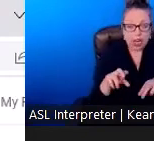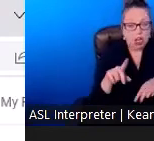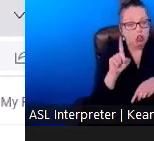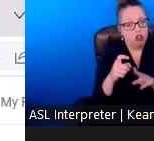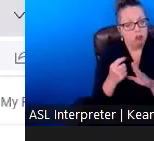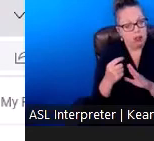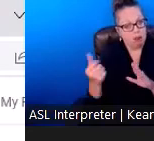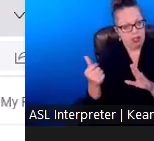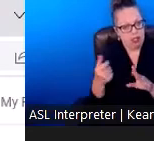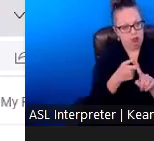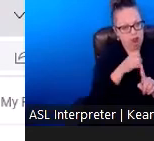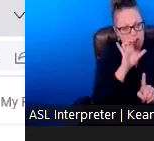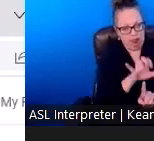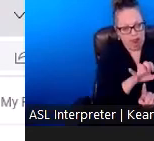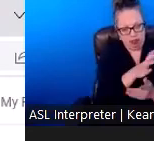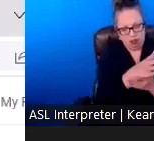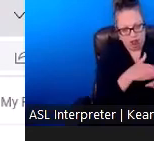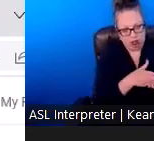this section of the application.